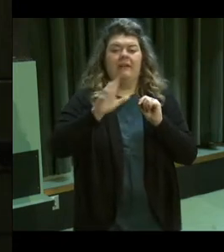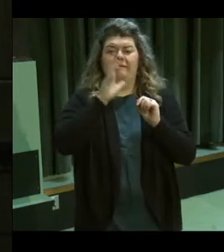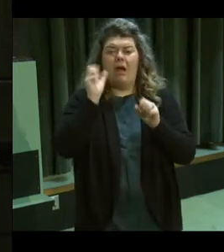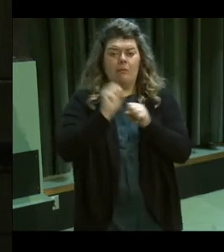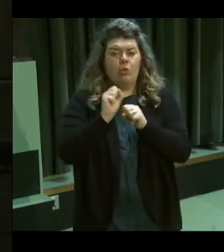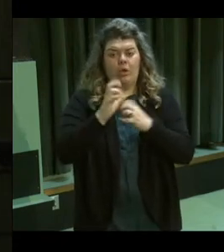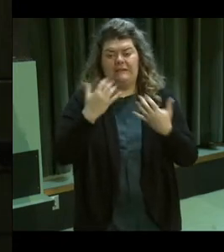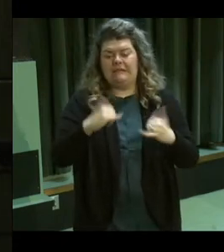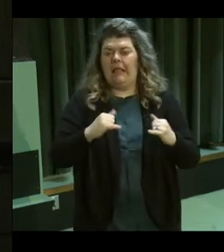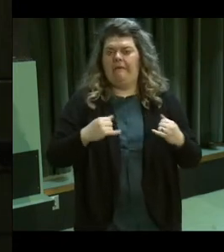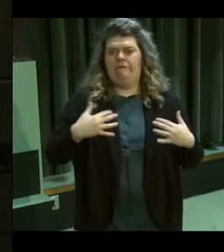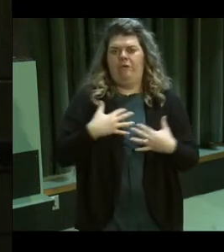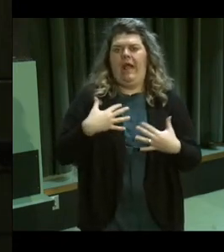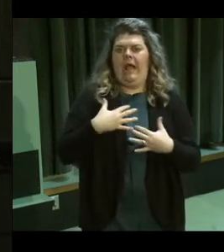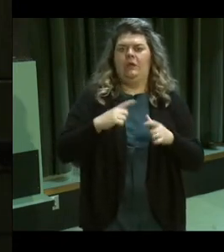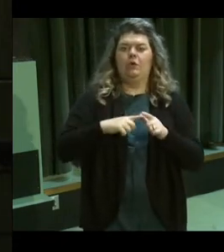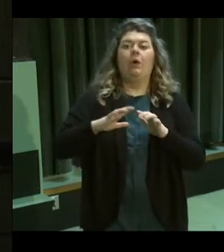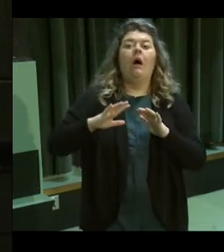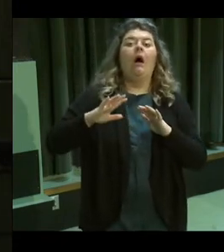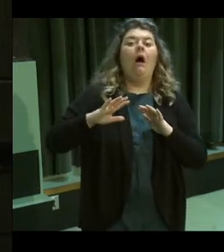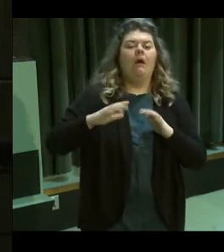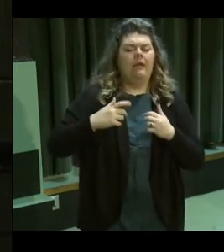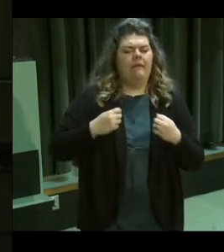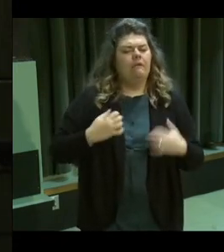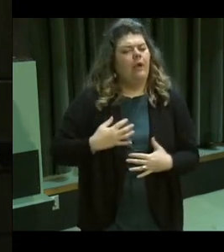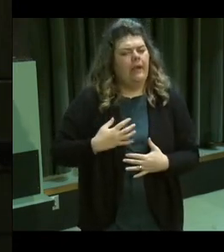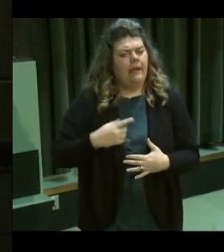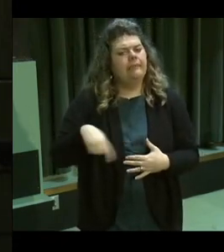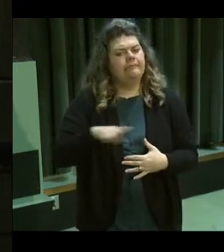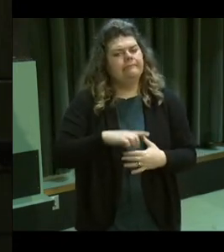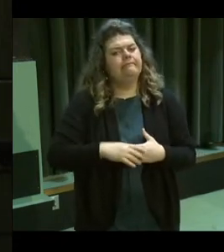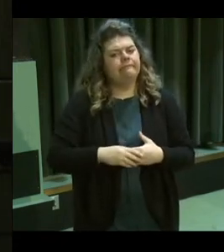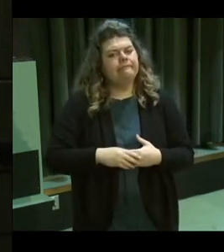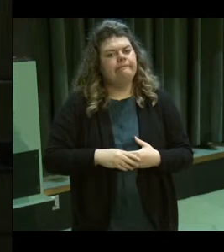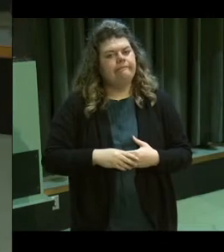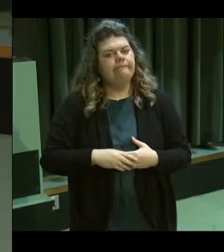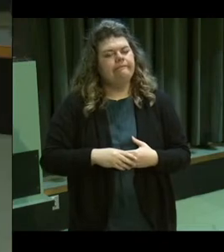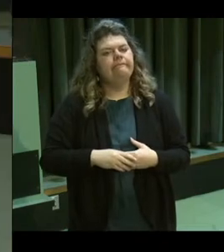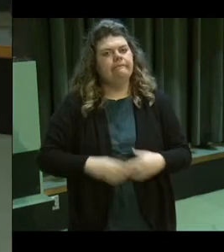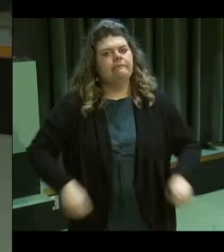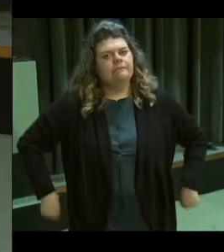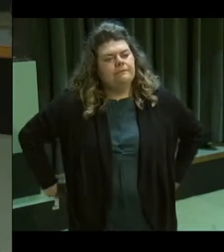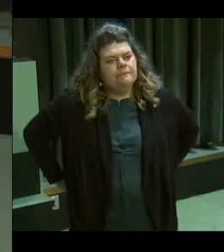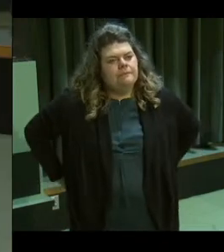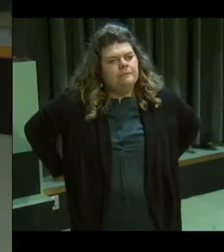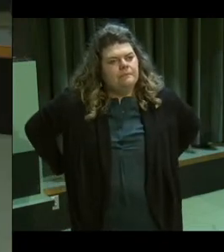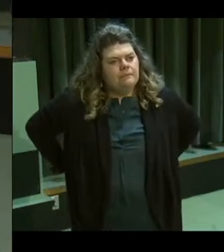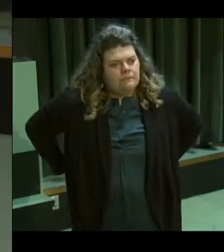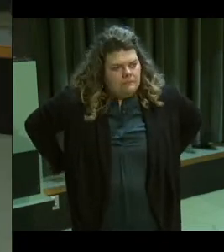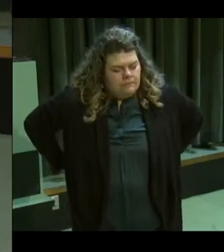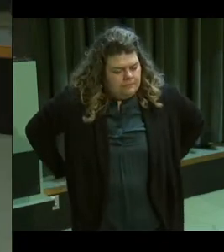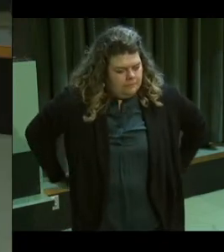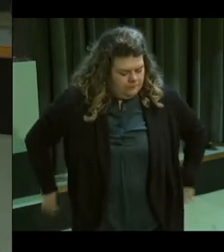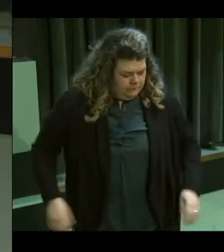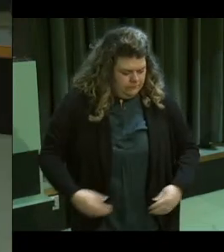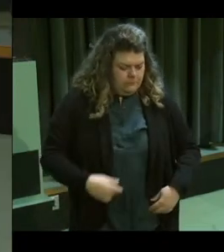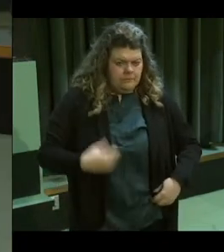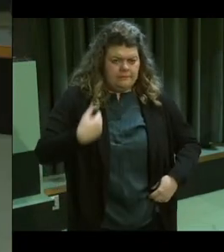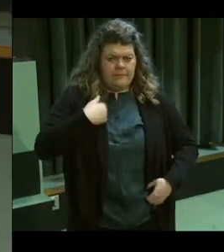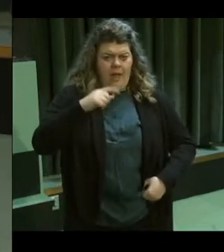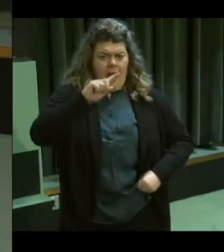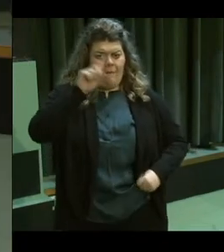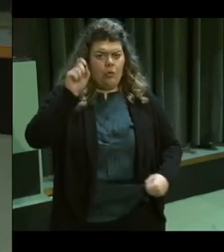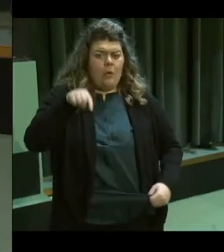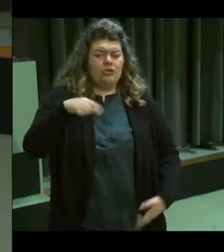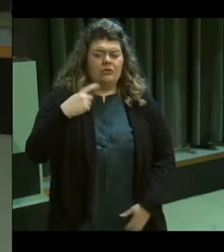are still very fearful to, to